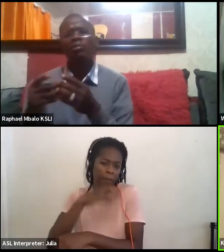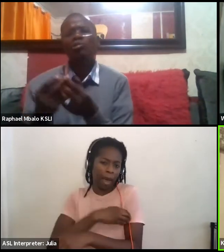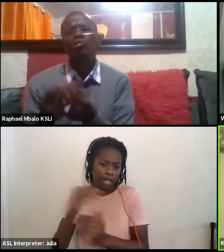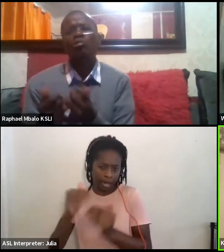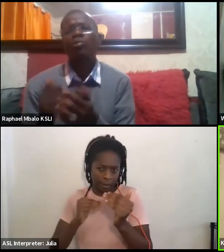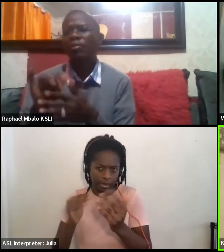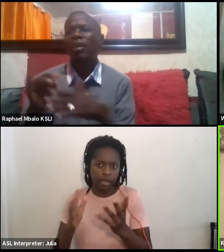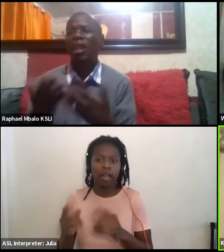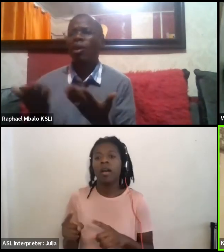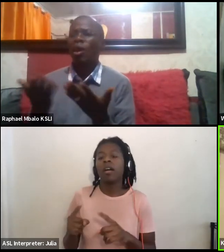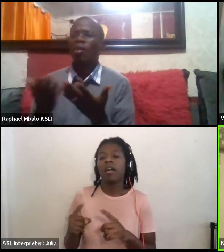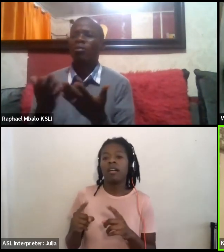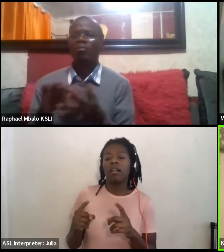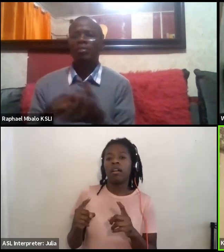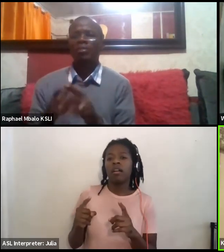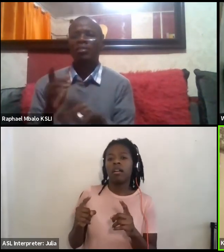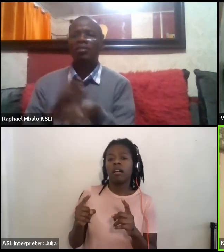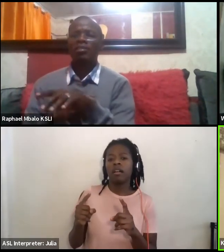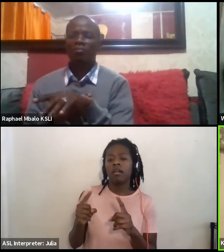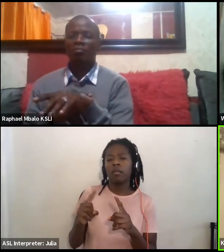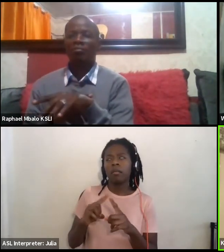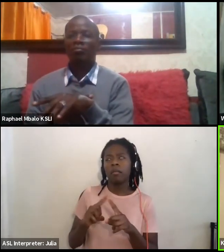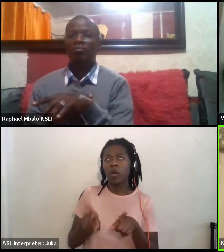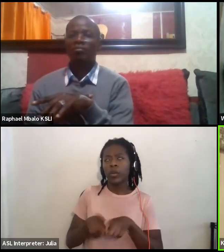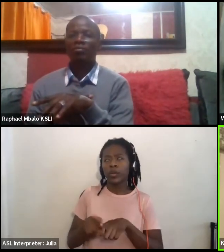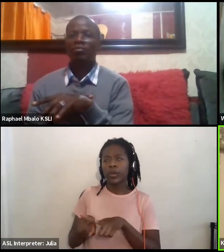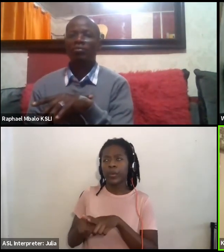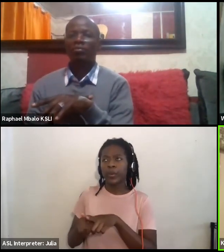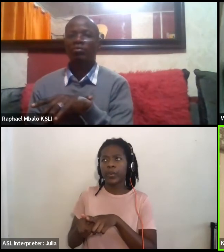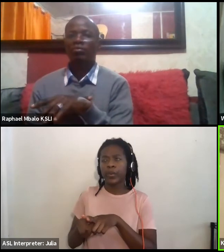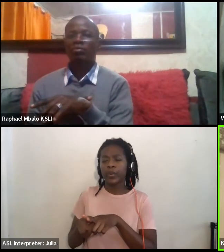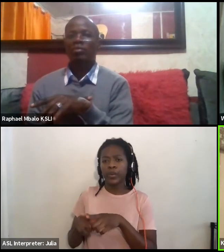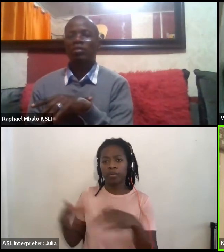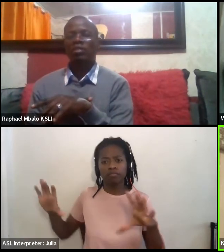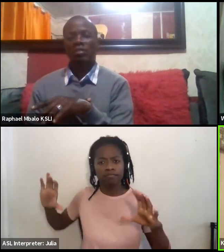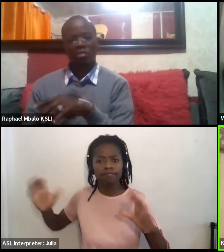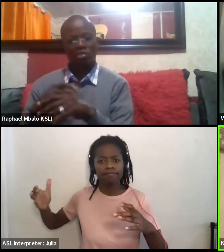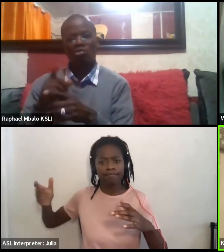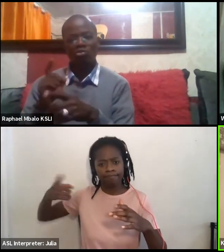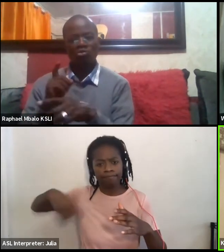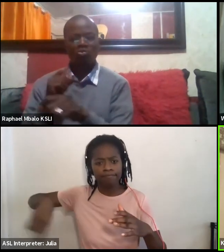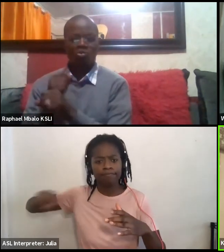but when it comes to collectively creating a piece but then being told Wanjiku is the director.